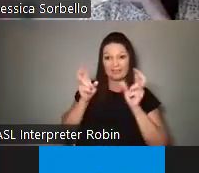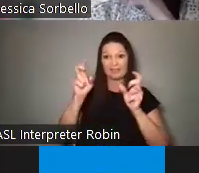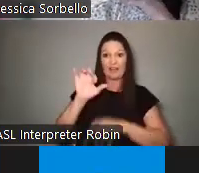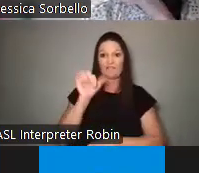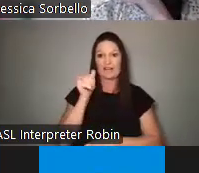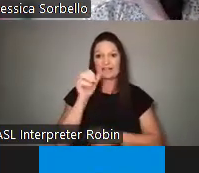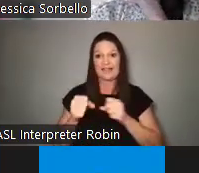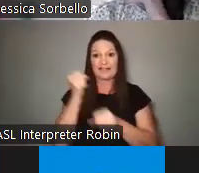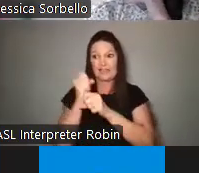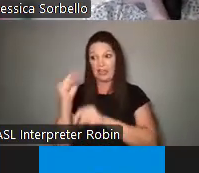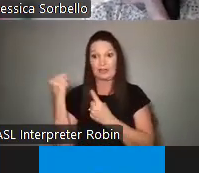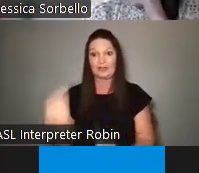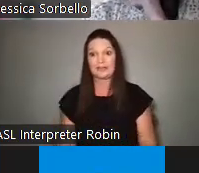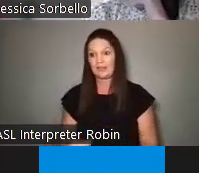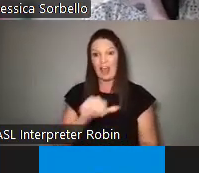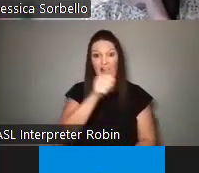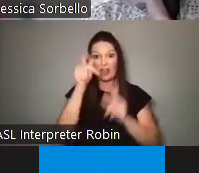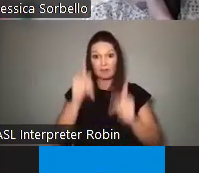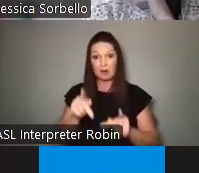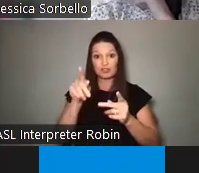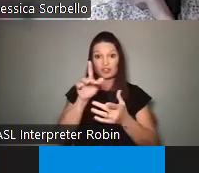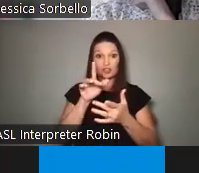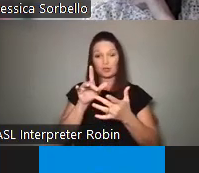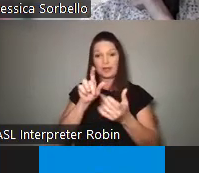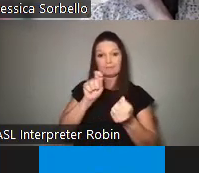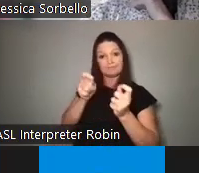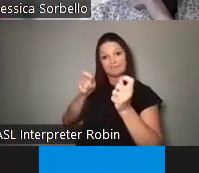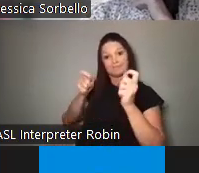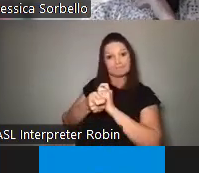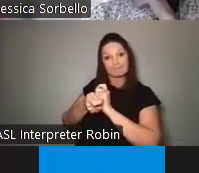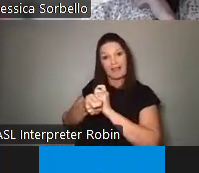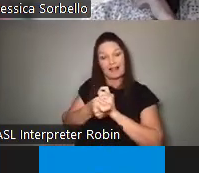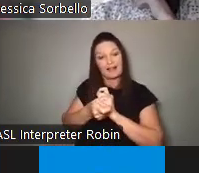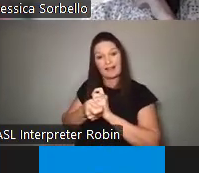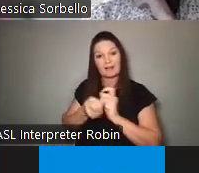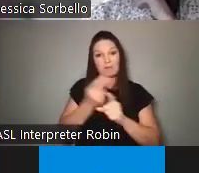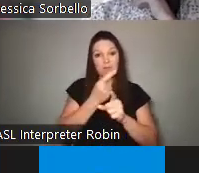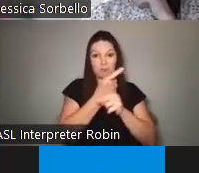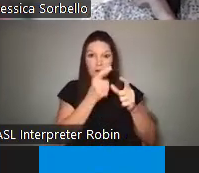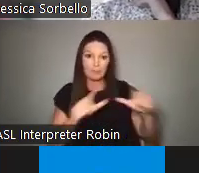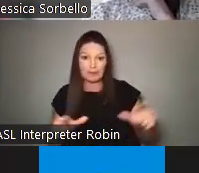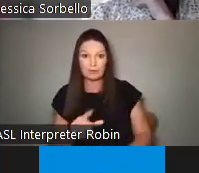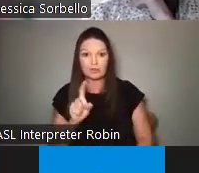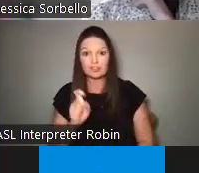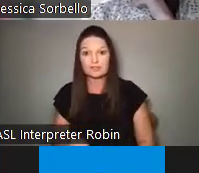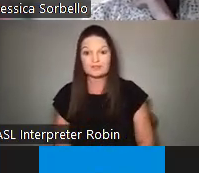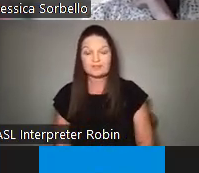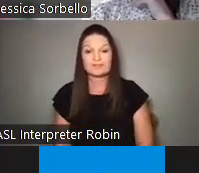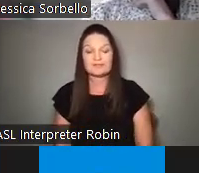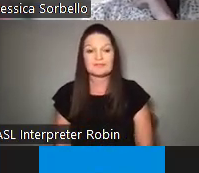antistigmatizing